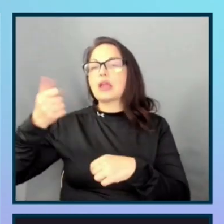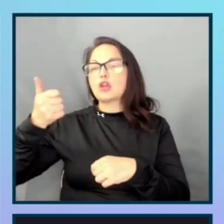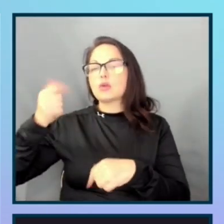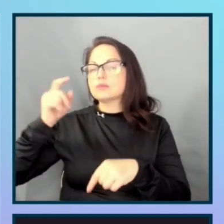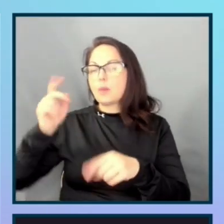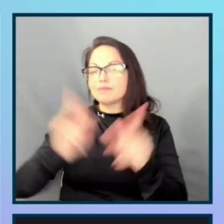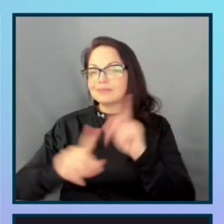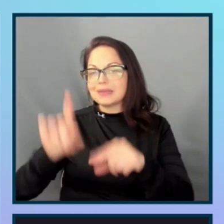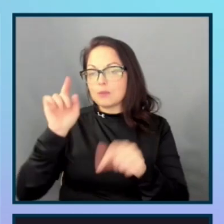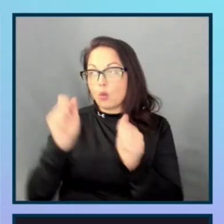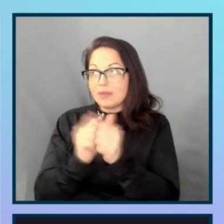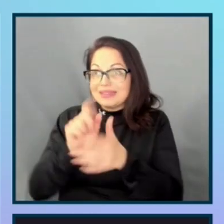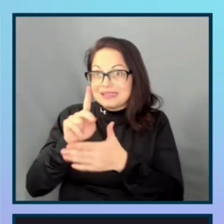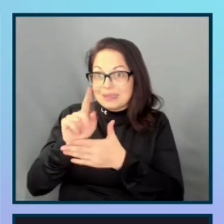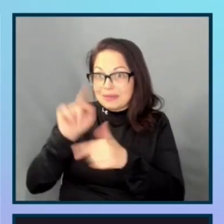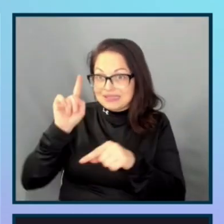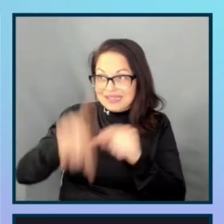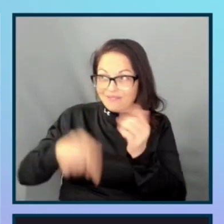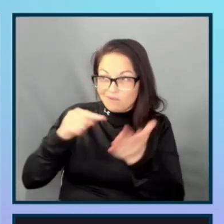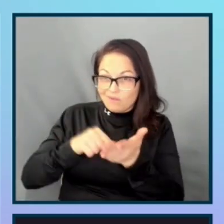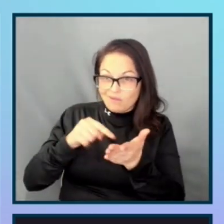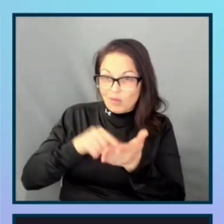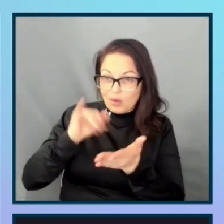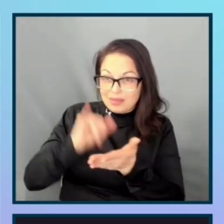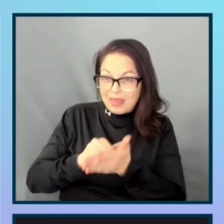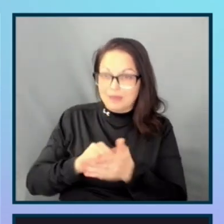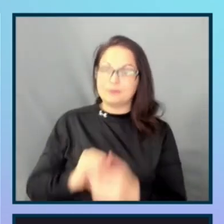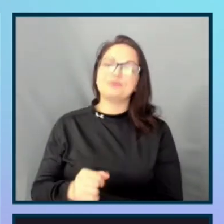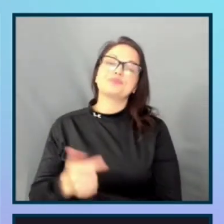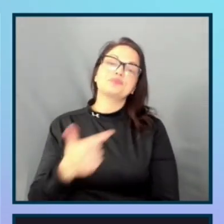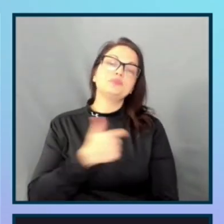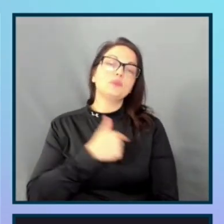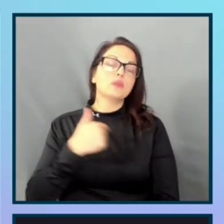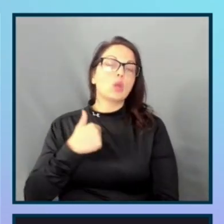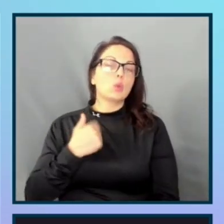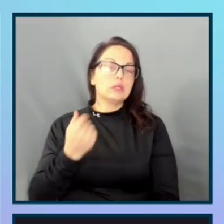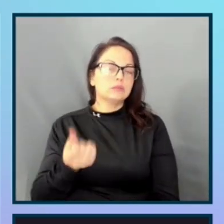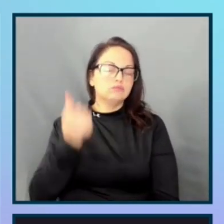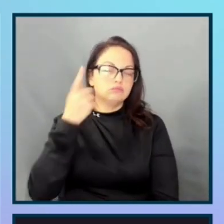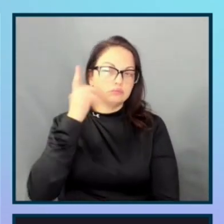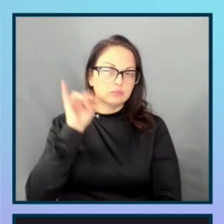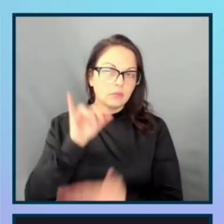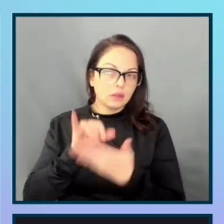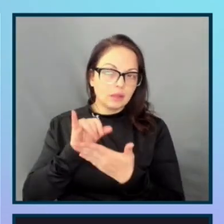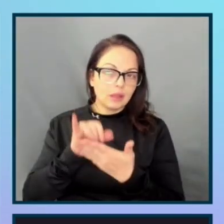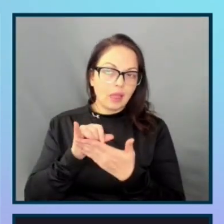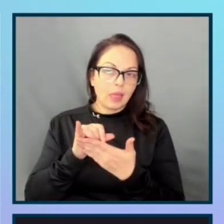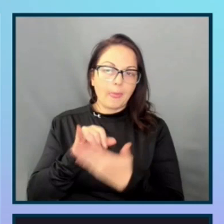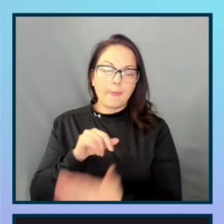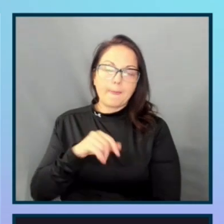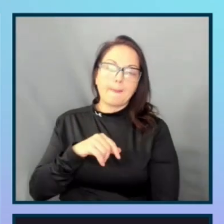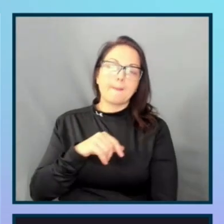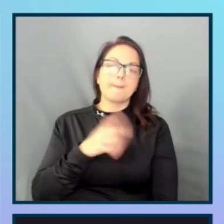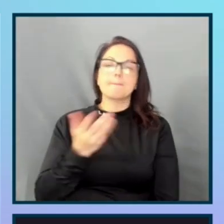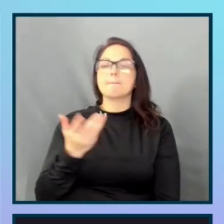Also, we need to consider here as well that these are one stop or once off reports.